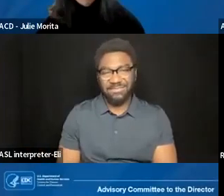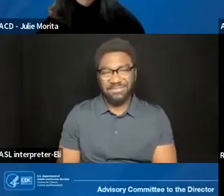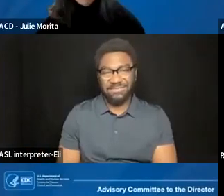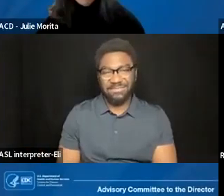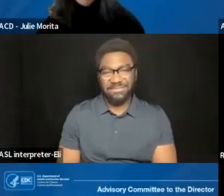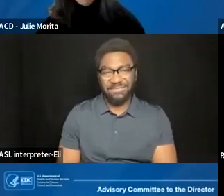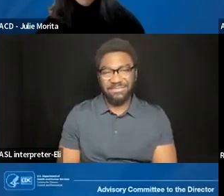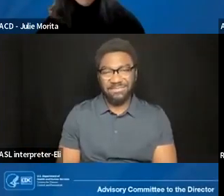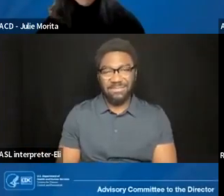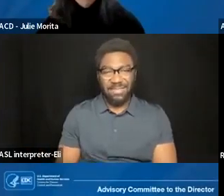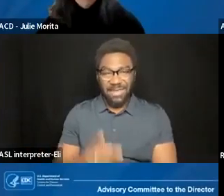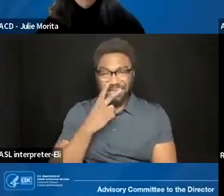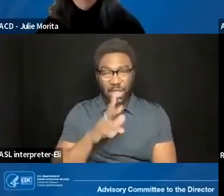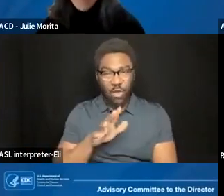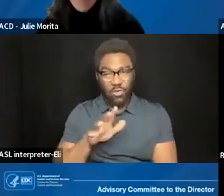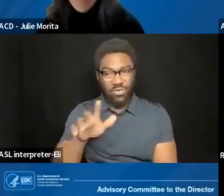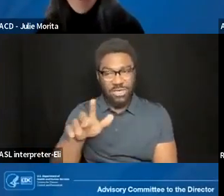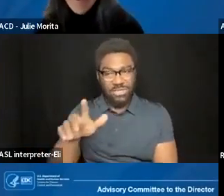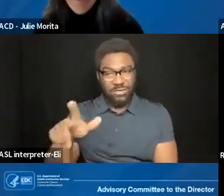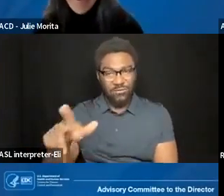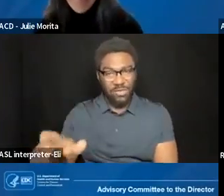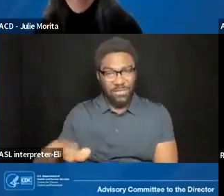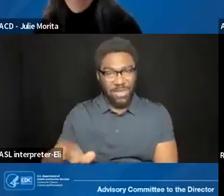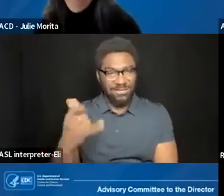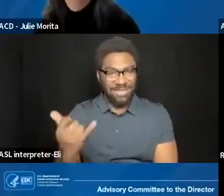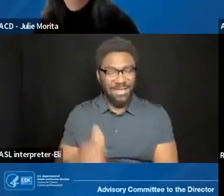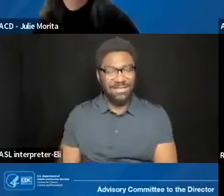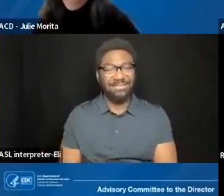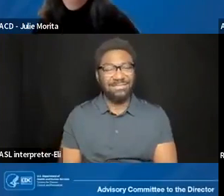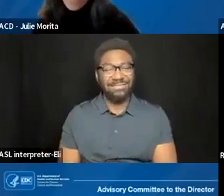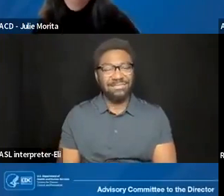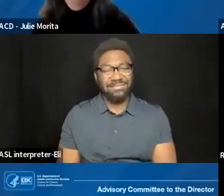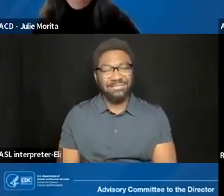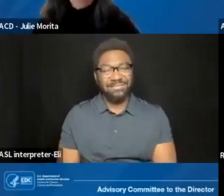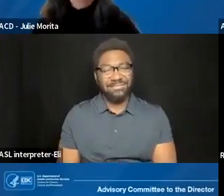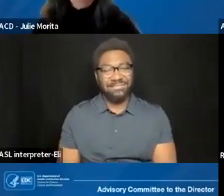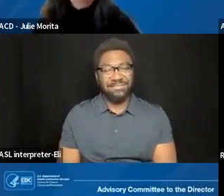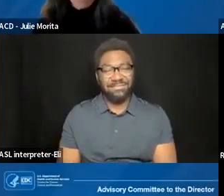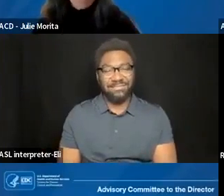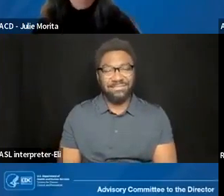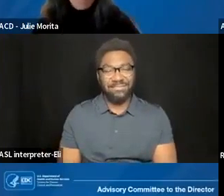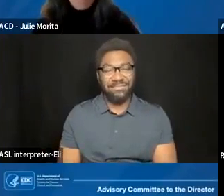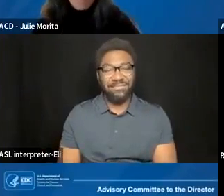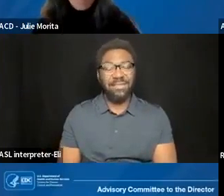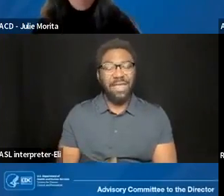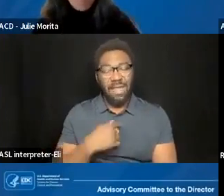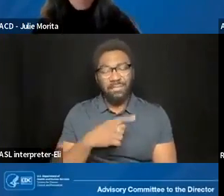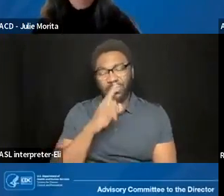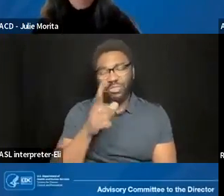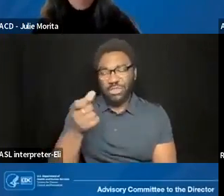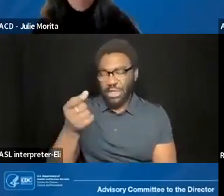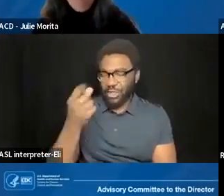Reaching for the mouse, perhaps. Yeah, you know, well, I'm sure that she would understand we can connect with her afterwards.